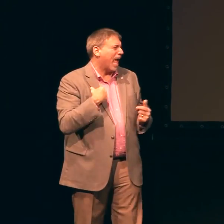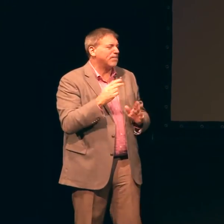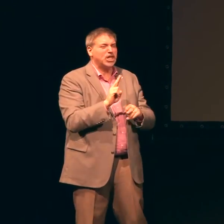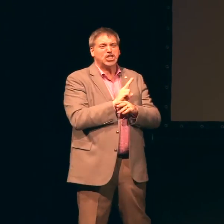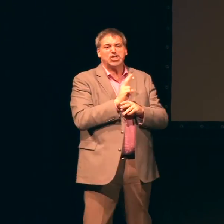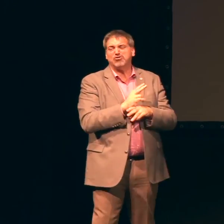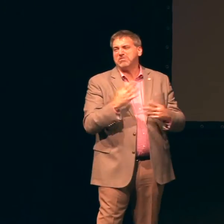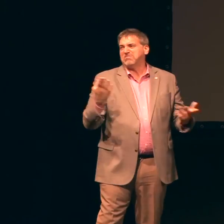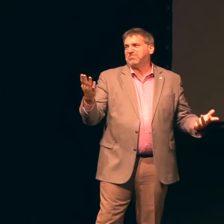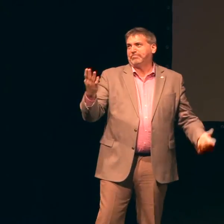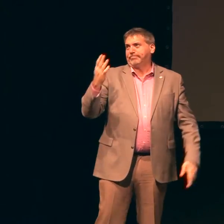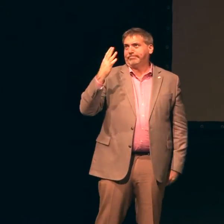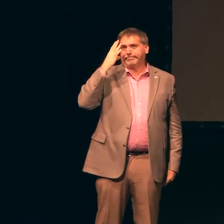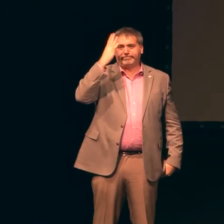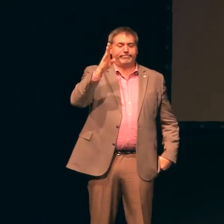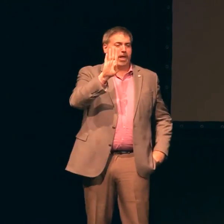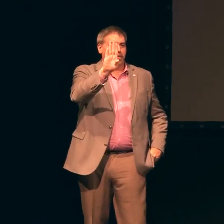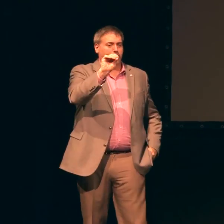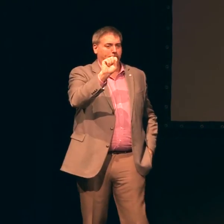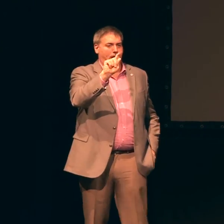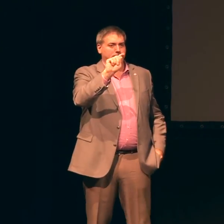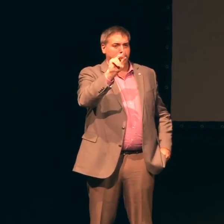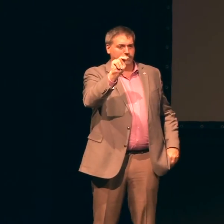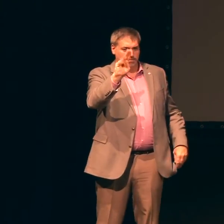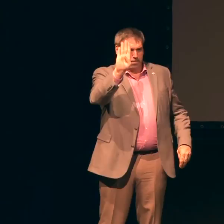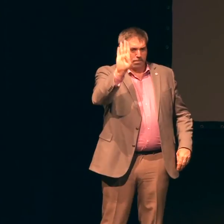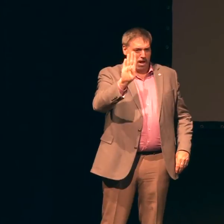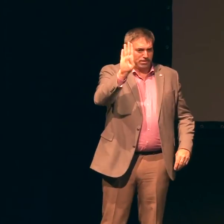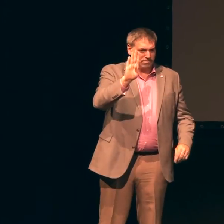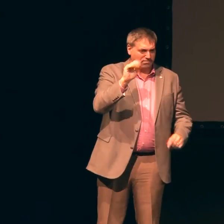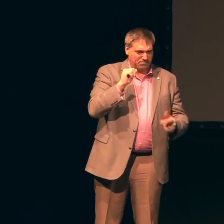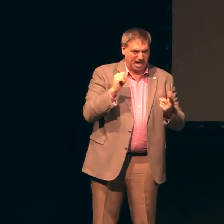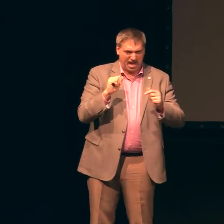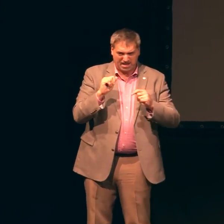an example. So, let me use Boston as an